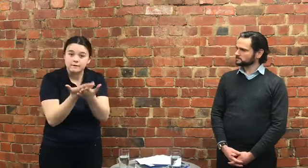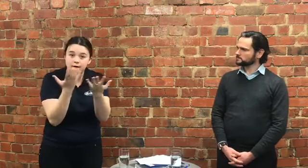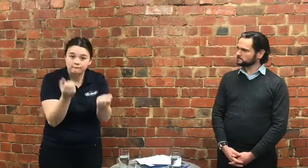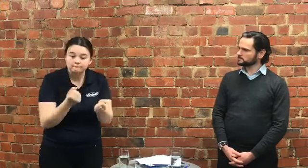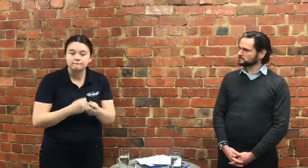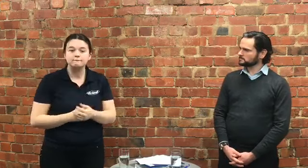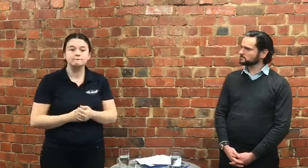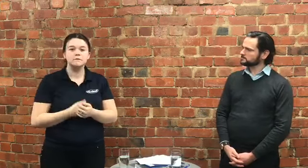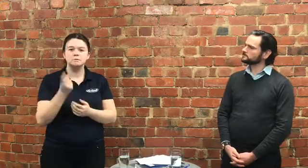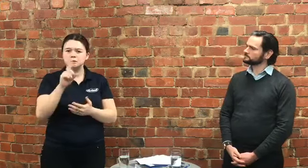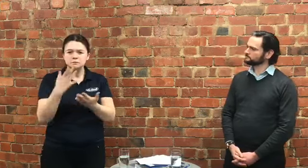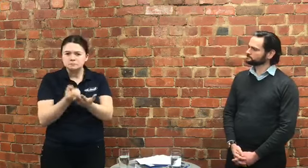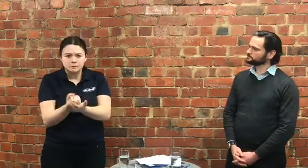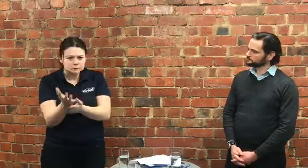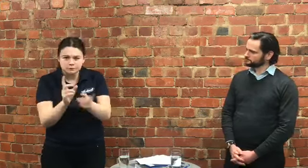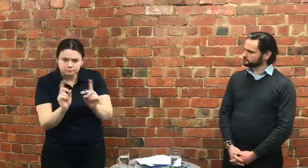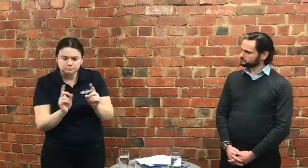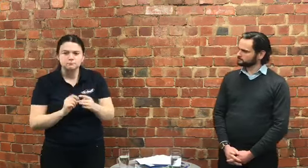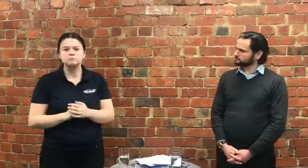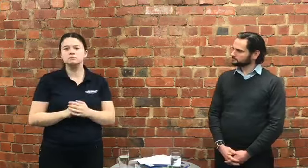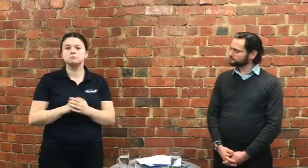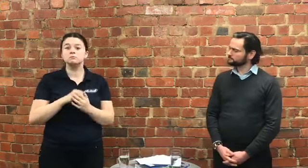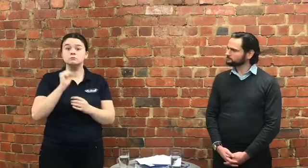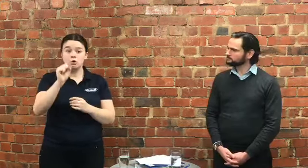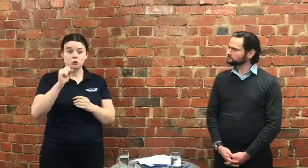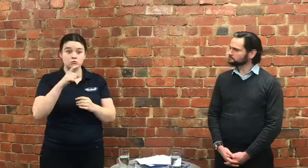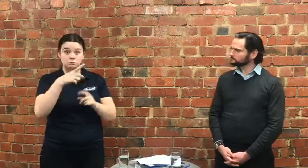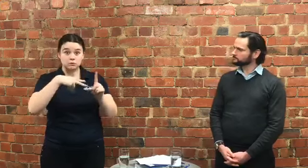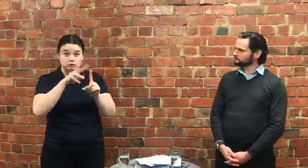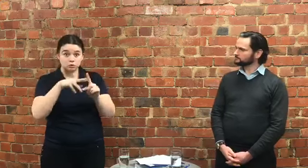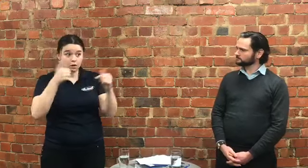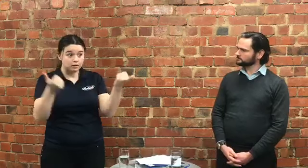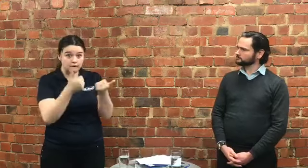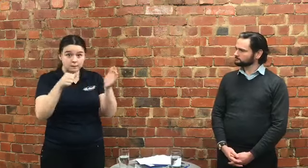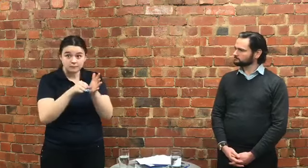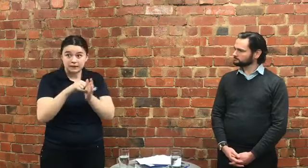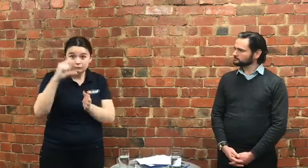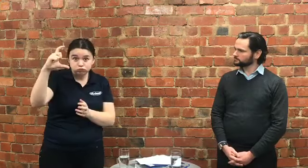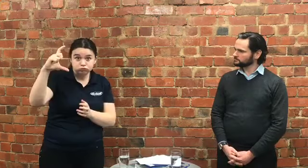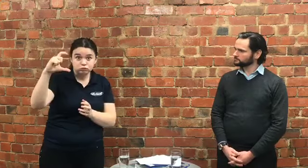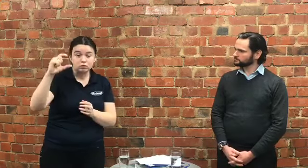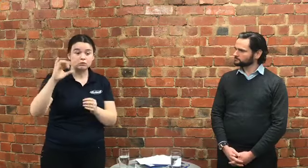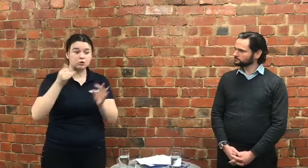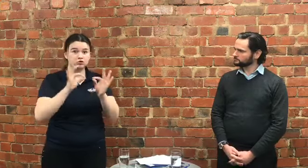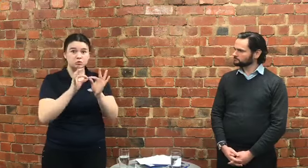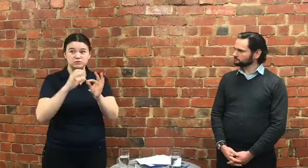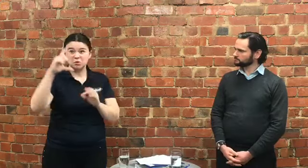It will tell you how much is left in each of the line items, how much money is left for interpreting,